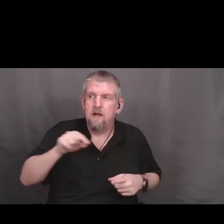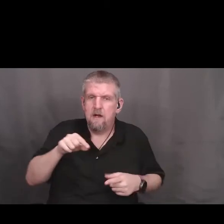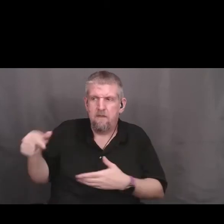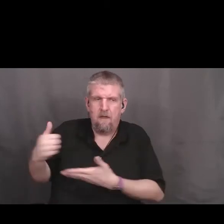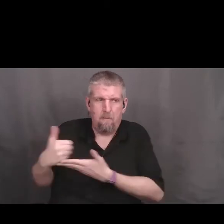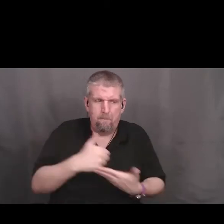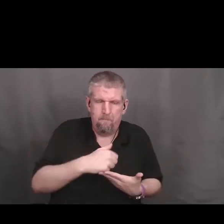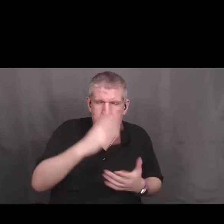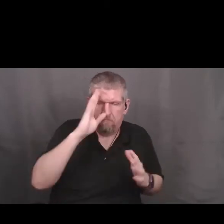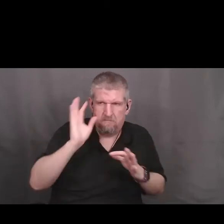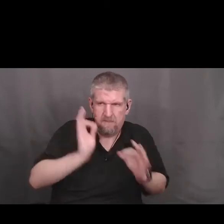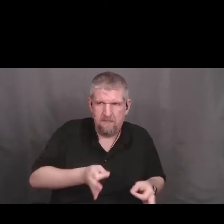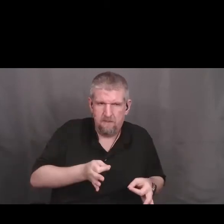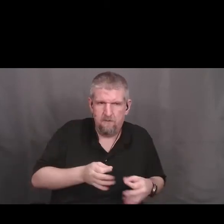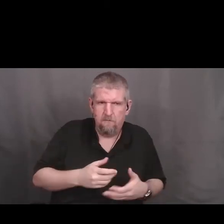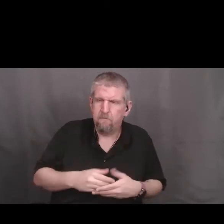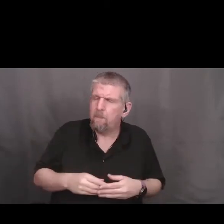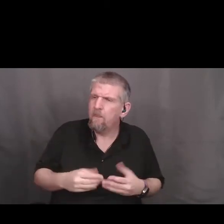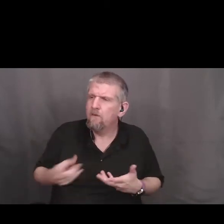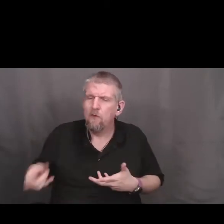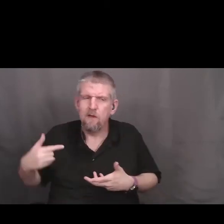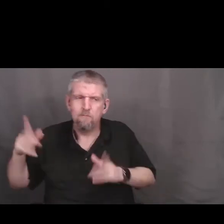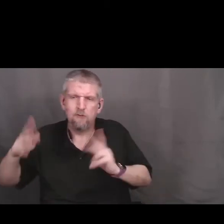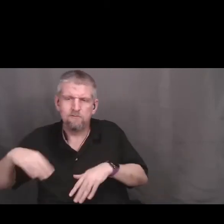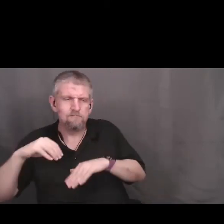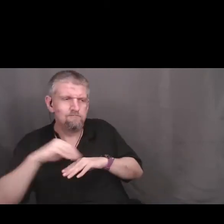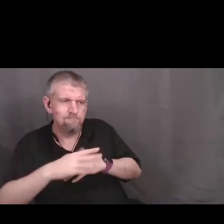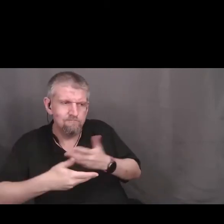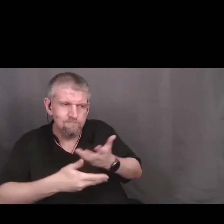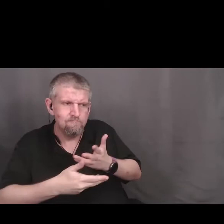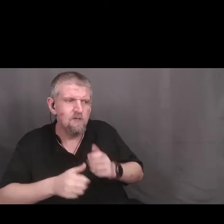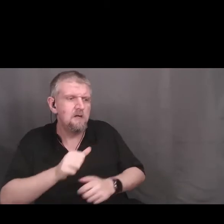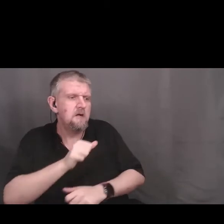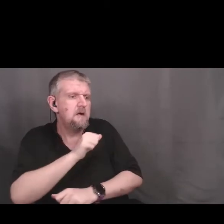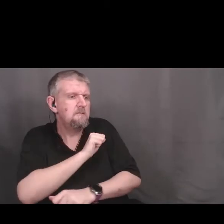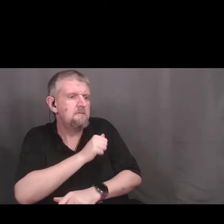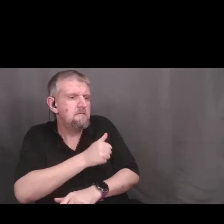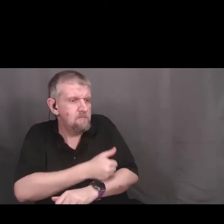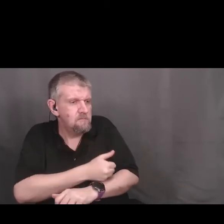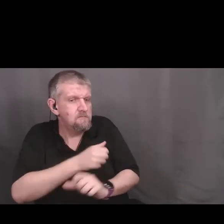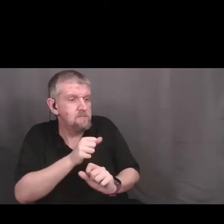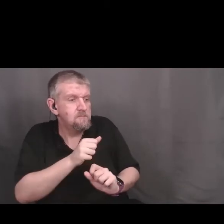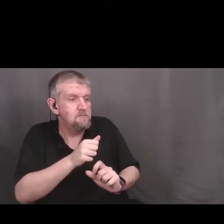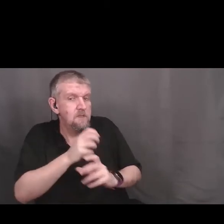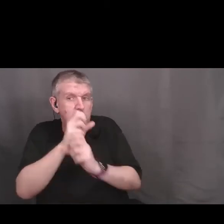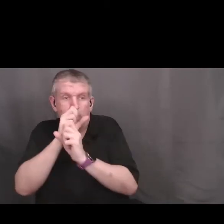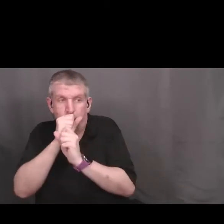So, you're more of a counselor that has authorization to that student's confidential information.